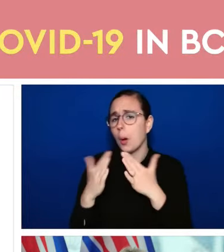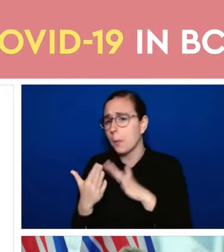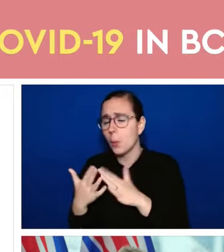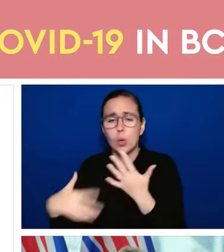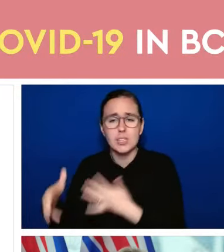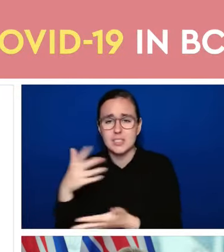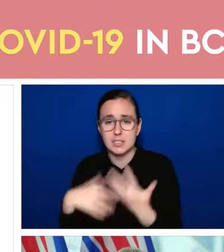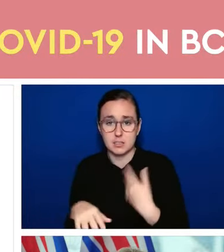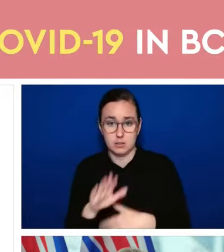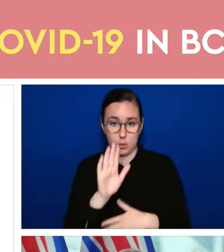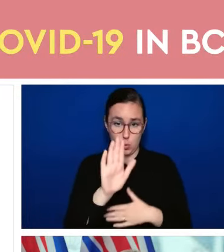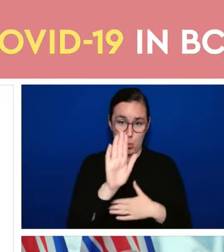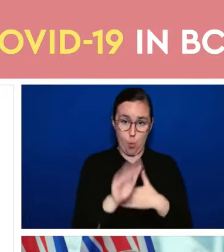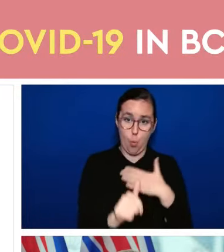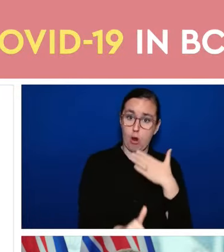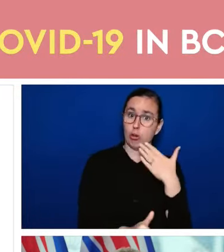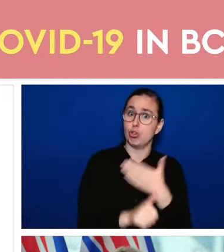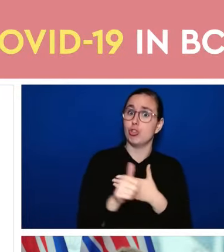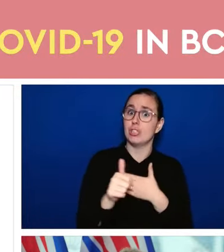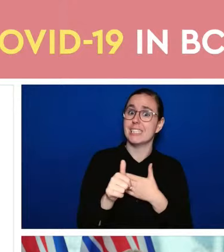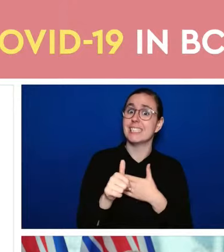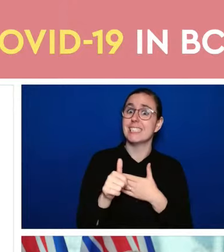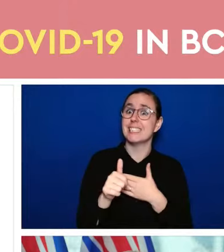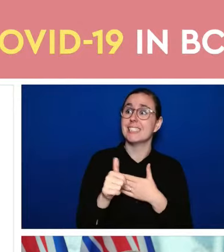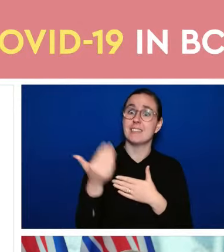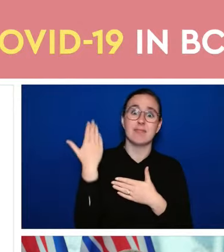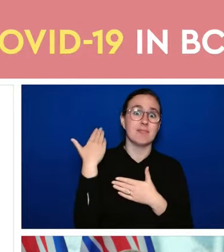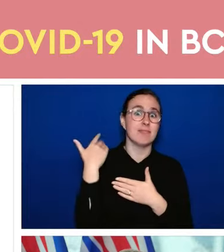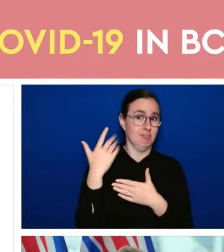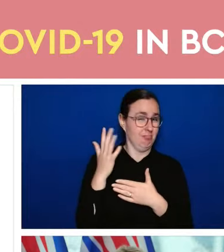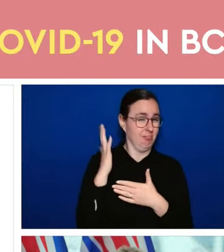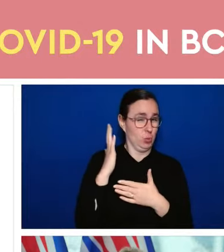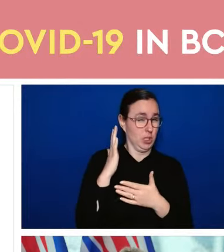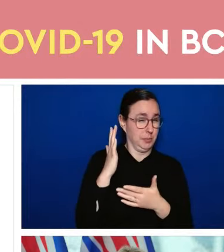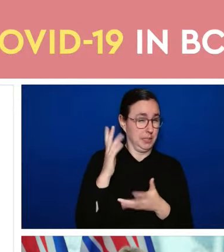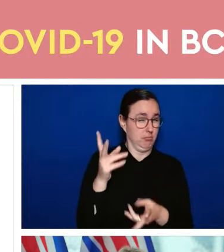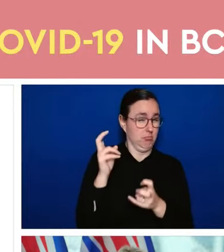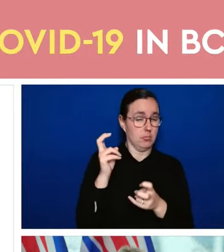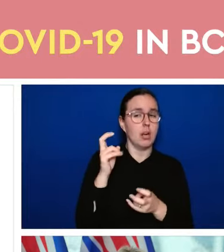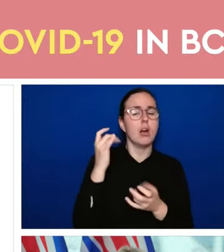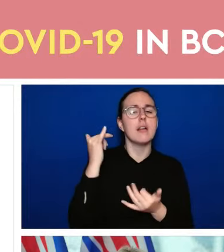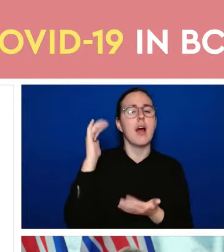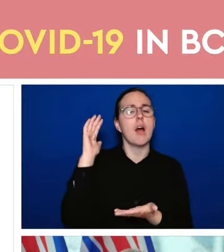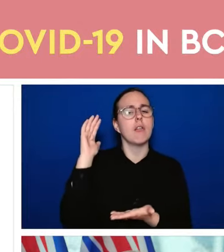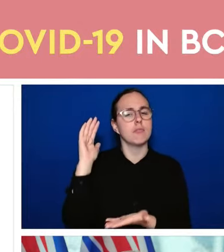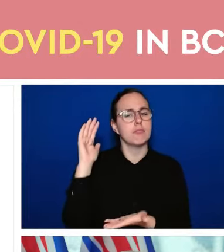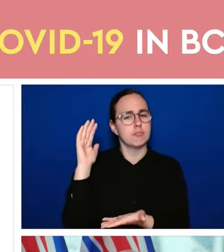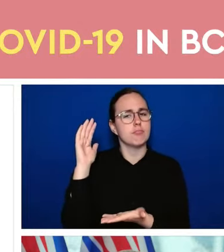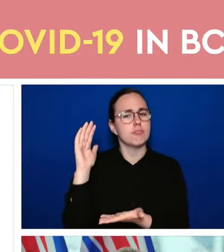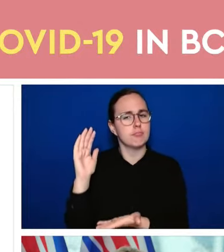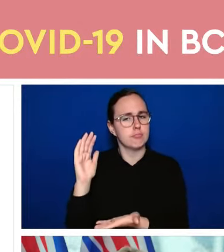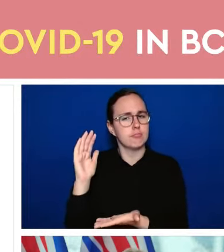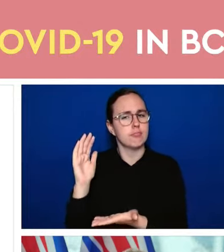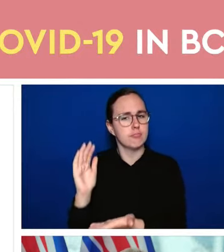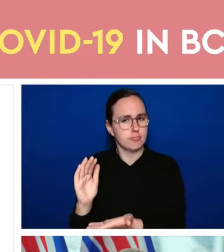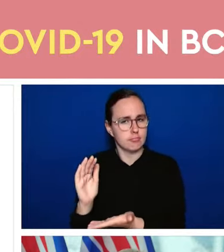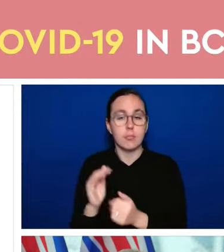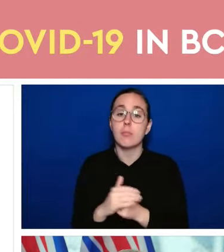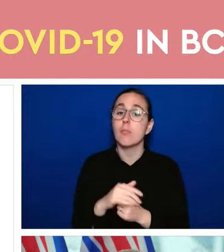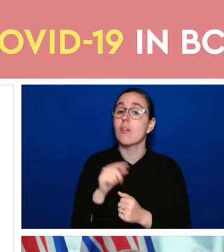signal is gone down greatly. And that is the tremendous impact